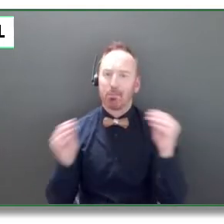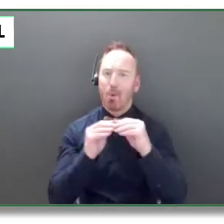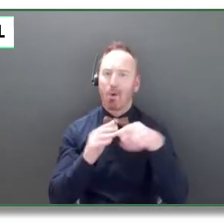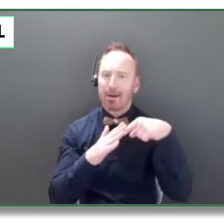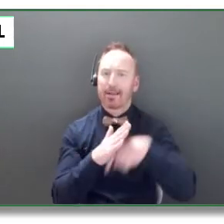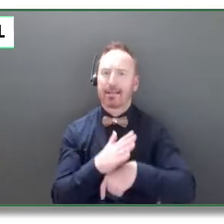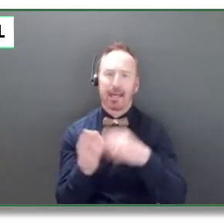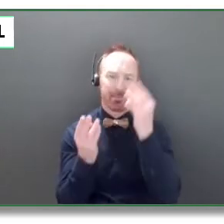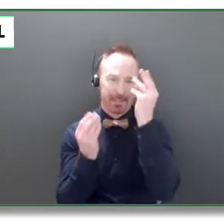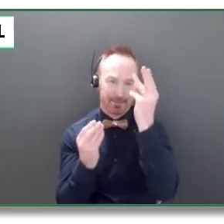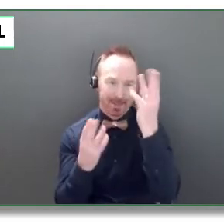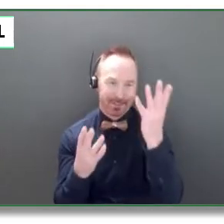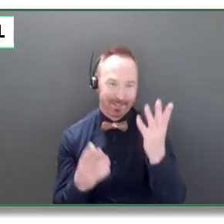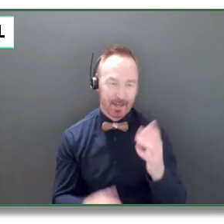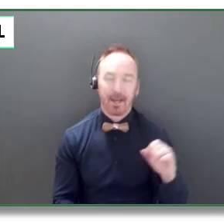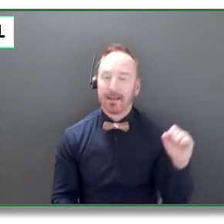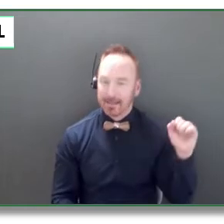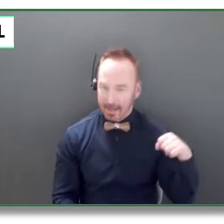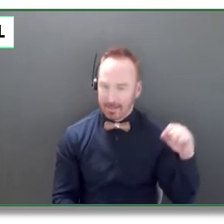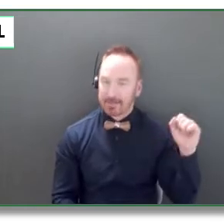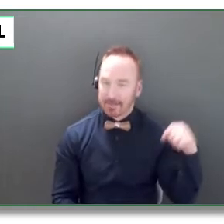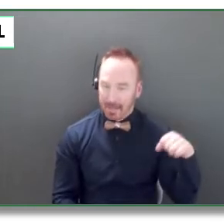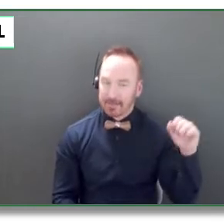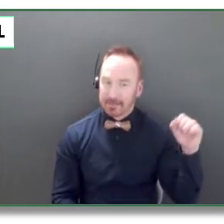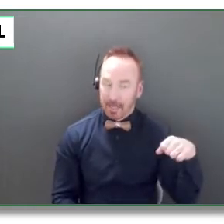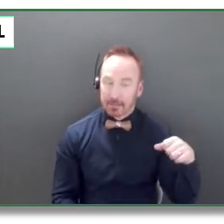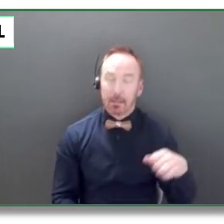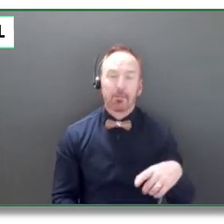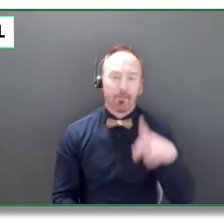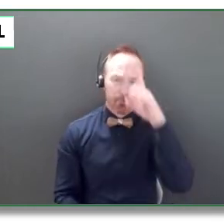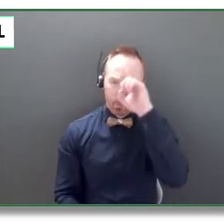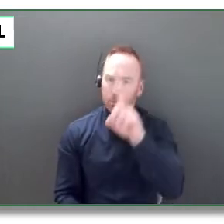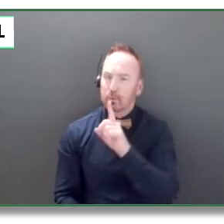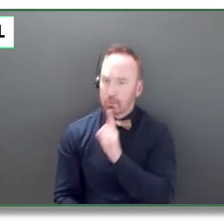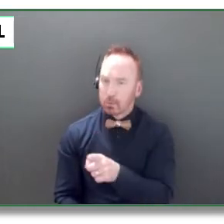Yes yes most definitely and of course